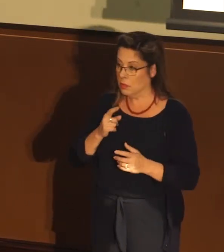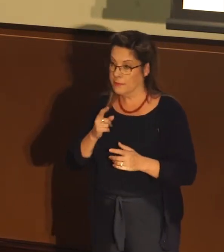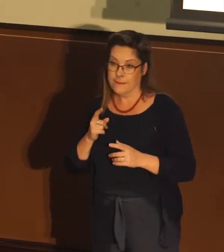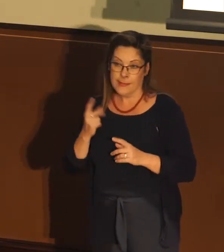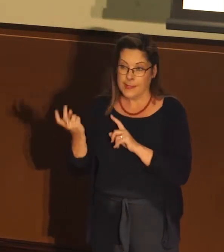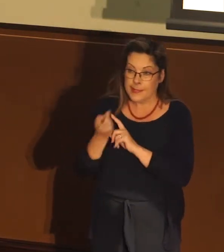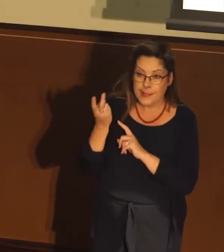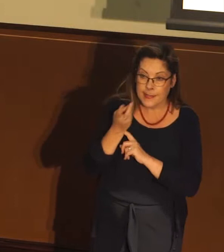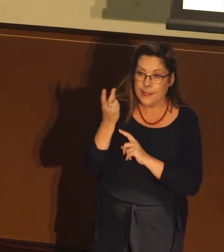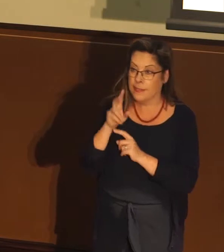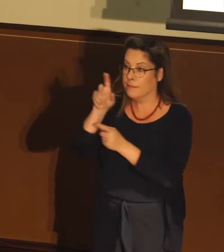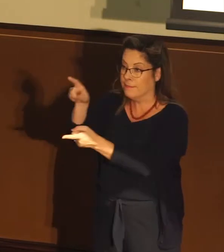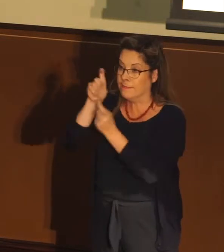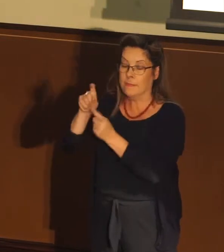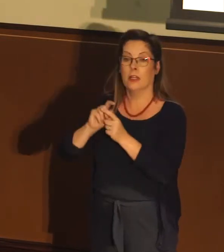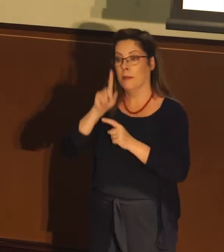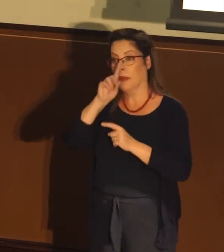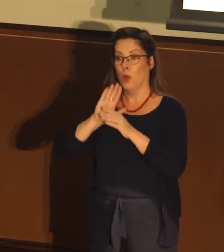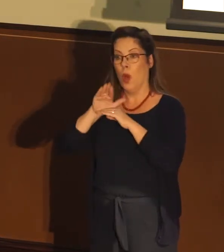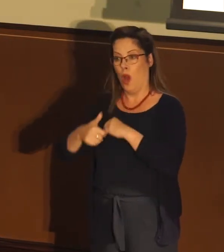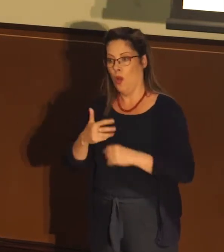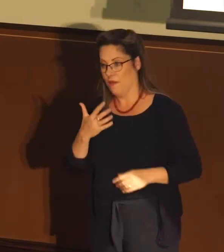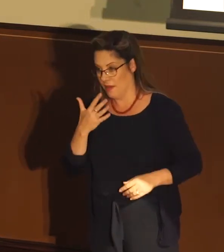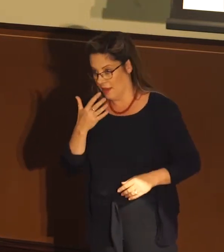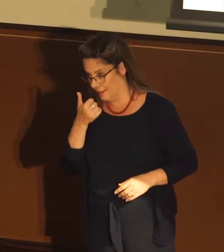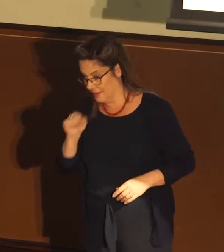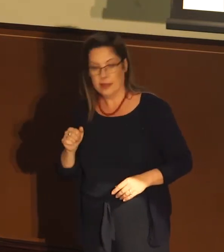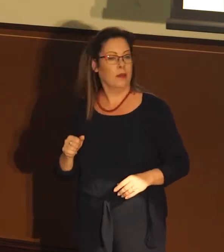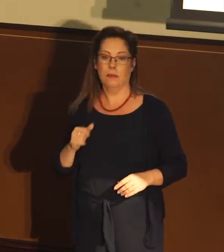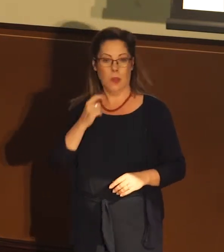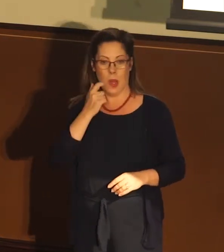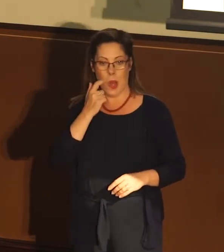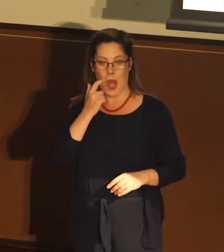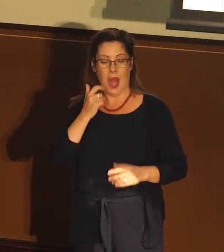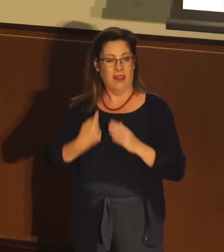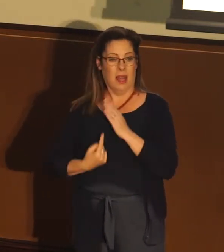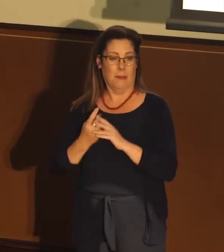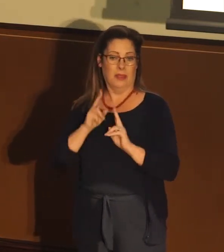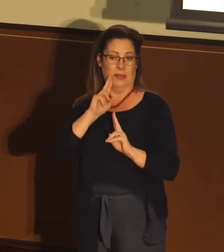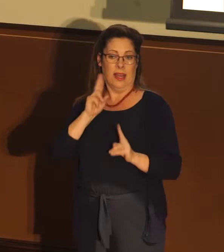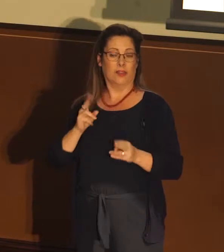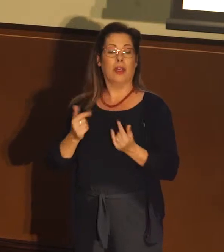Like, yes, we do, but it also just happens naturally. As you can imagine our Bunnings stores have a lot of people